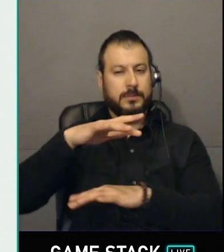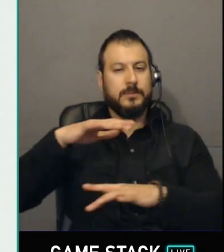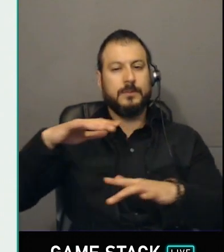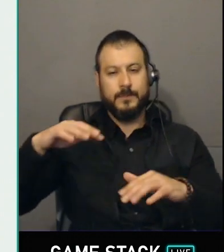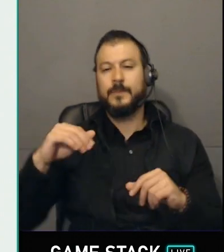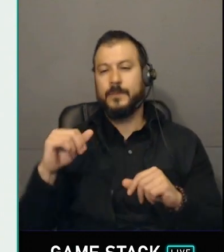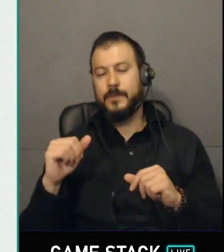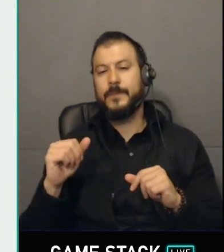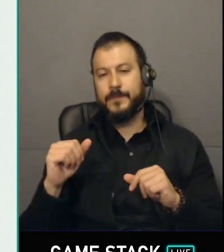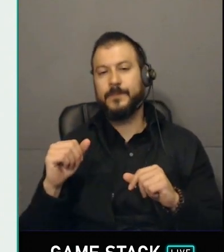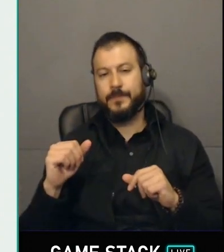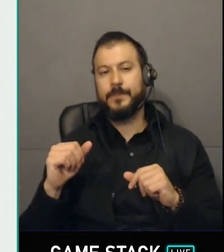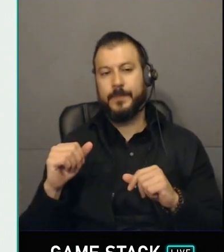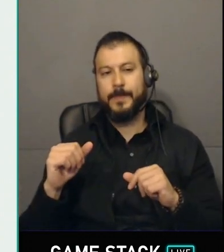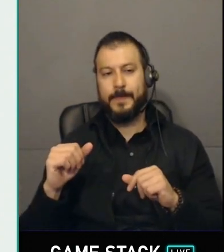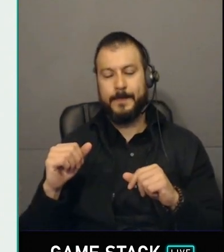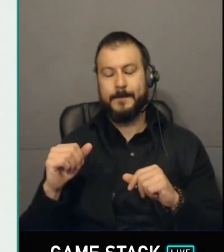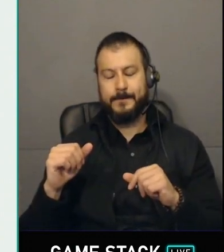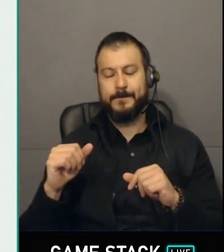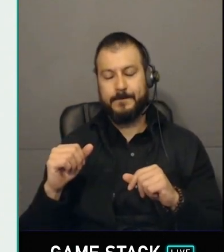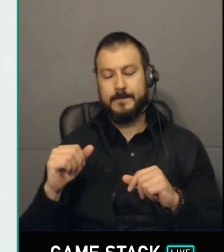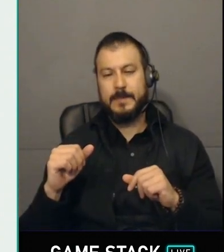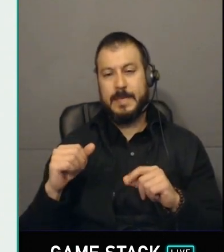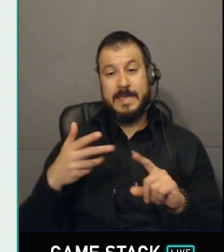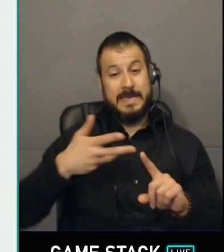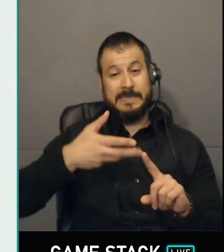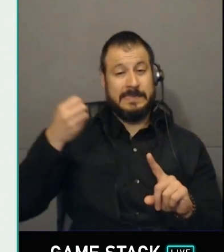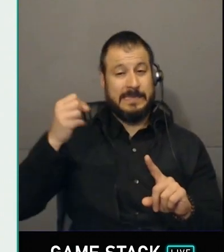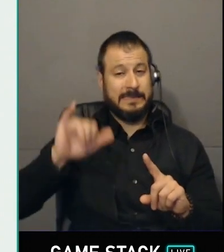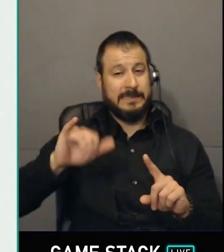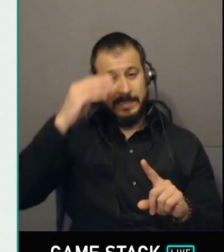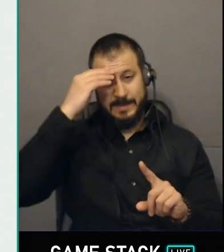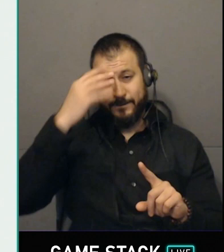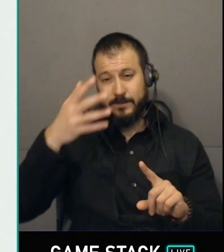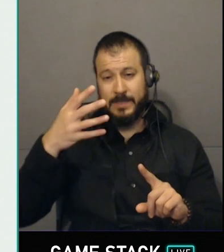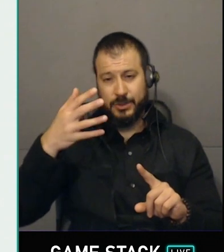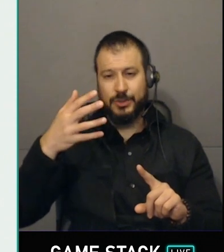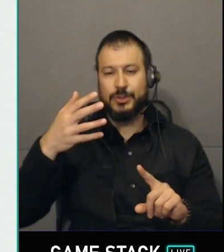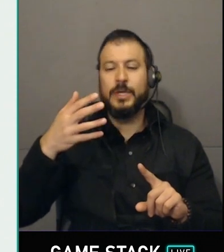then takes that information and feeds back a dataset